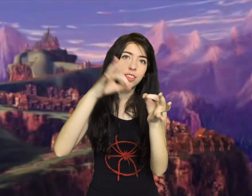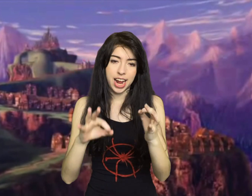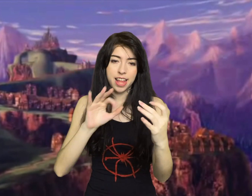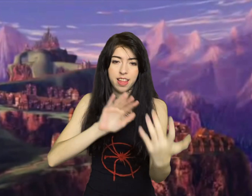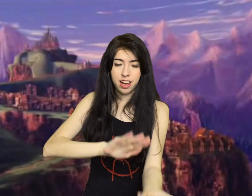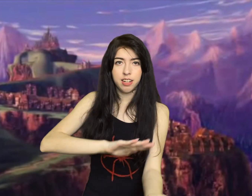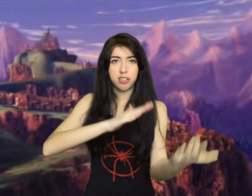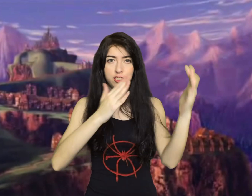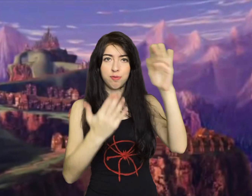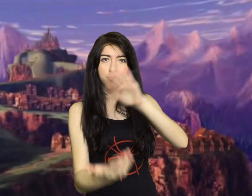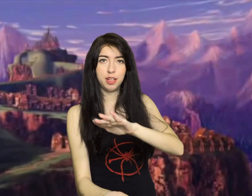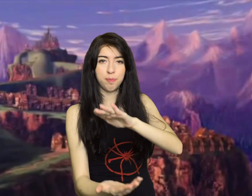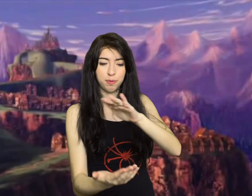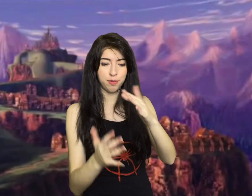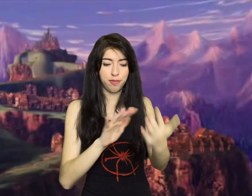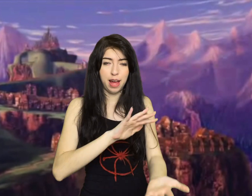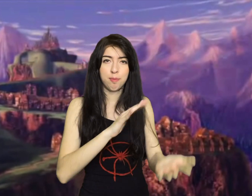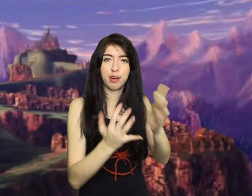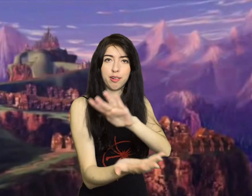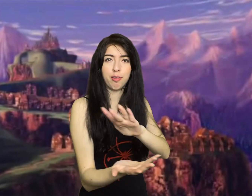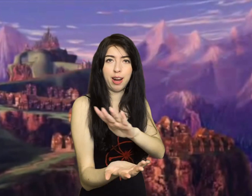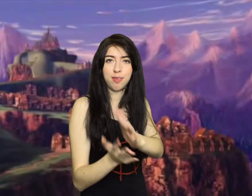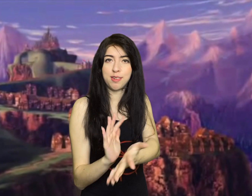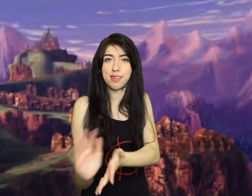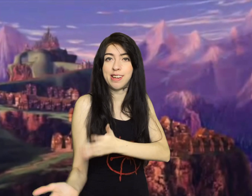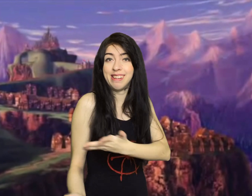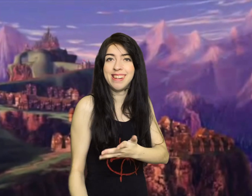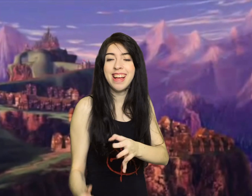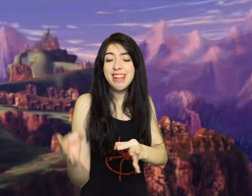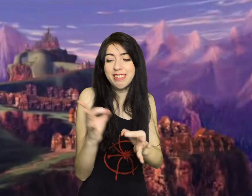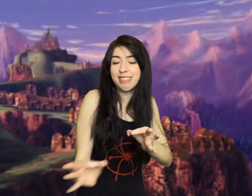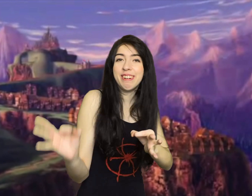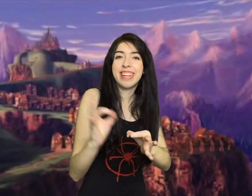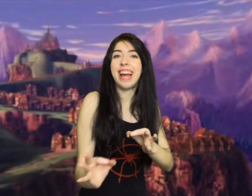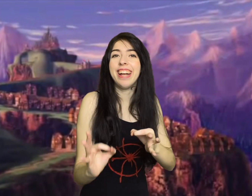and then i just flip the fabric around sew it again